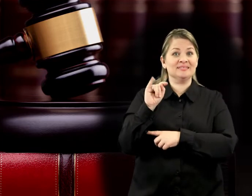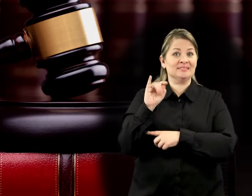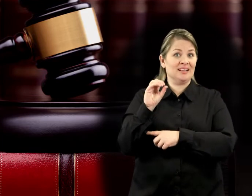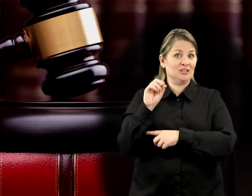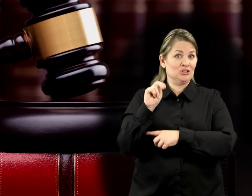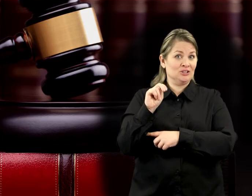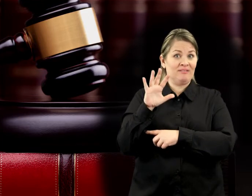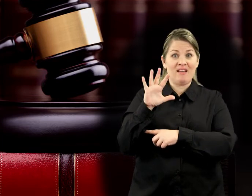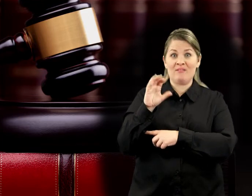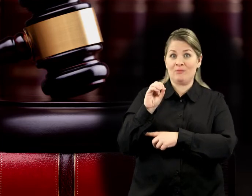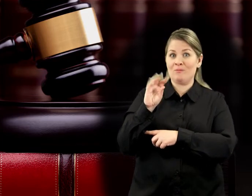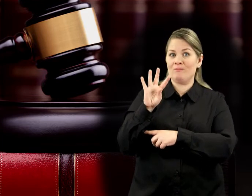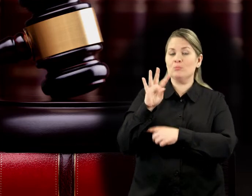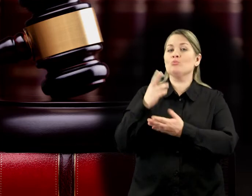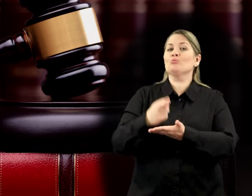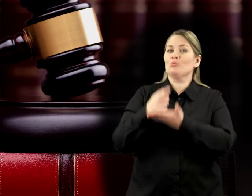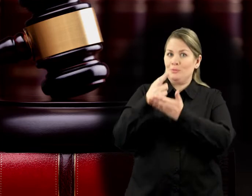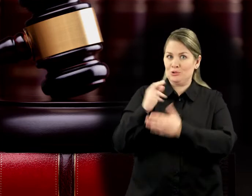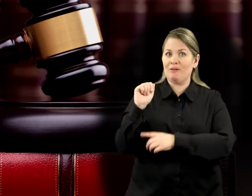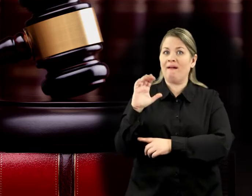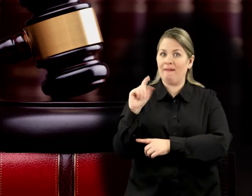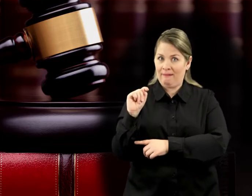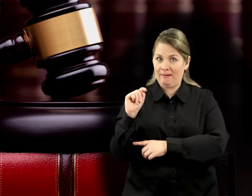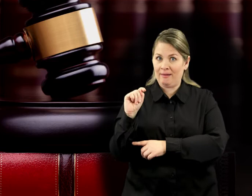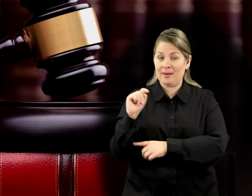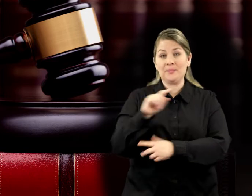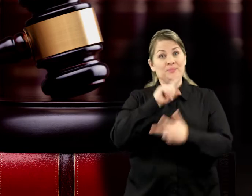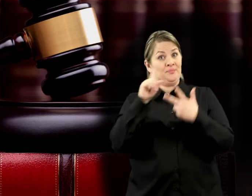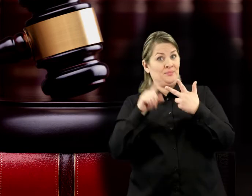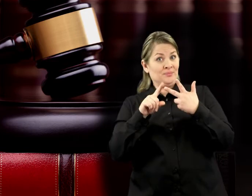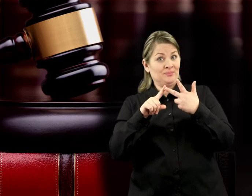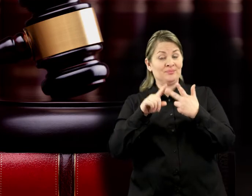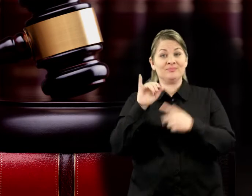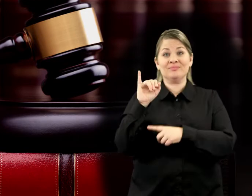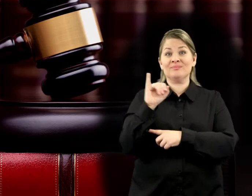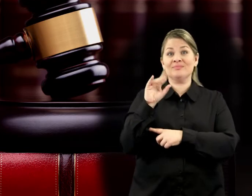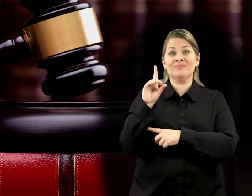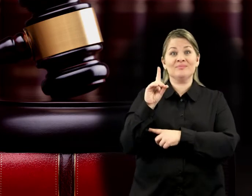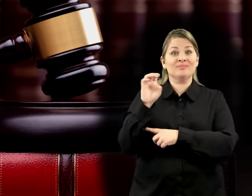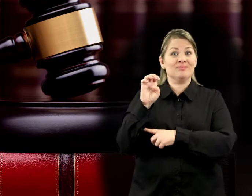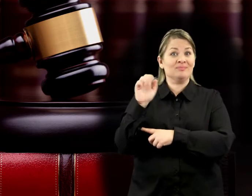Section 504 of the Rehabilitation Act,